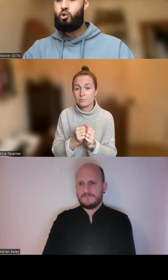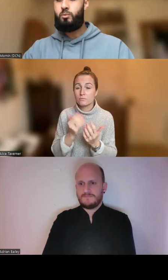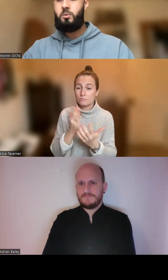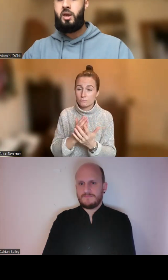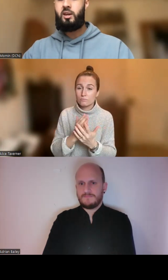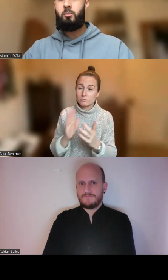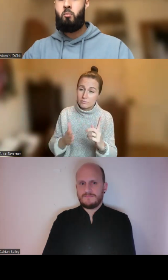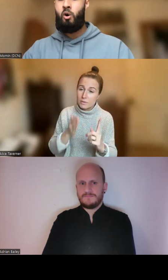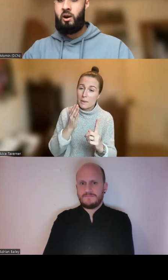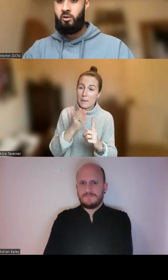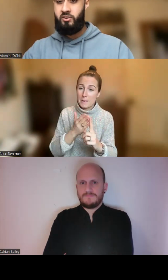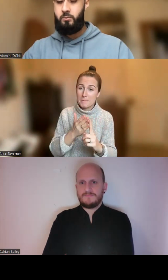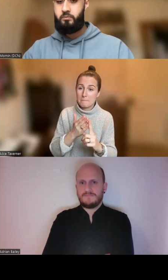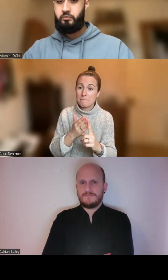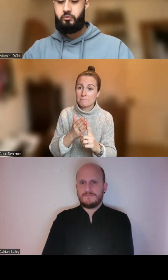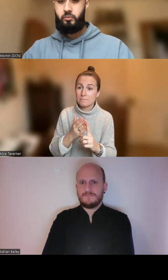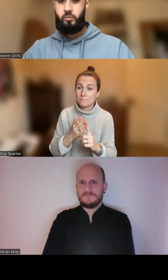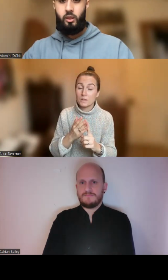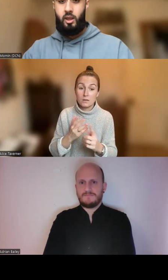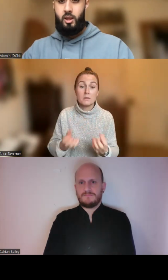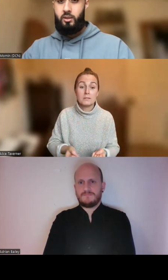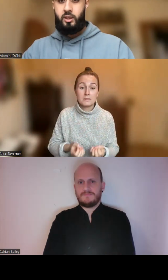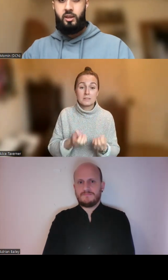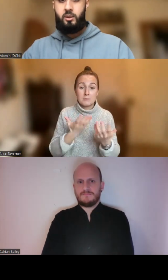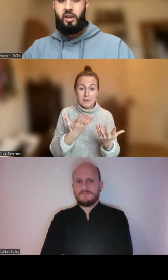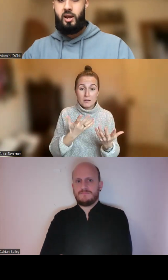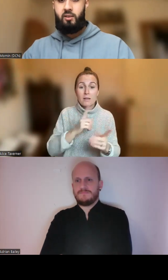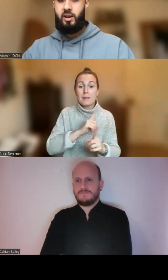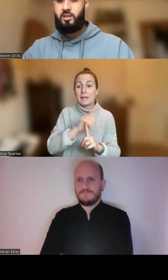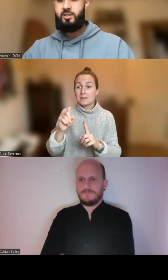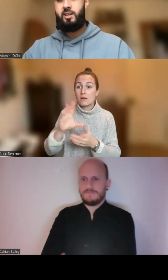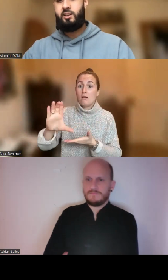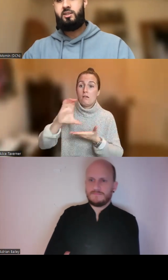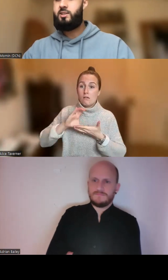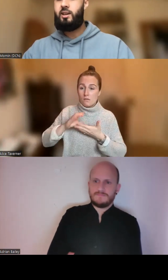you should be making more out of it. The key to paid advertising isn't saying that,